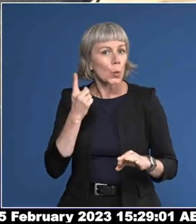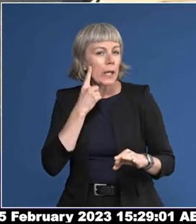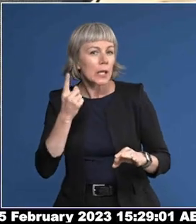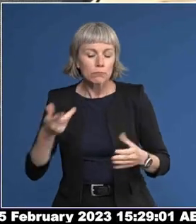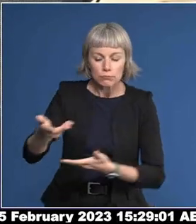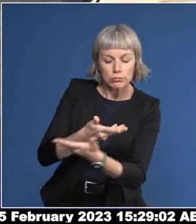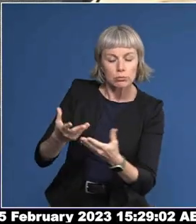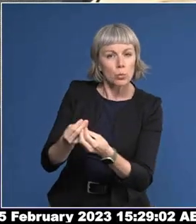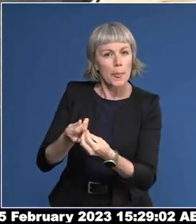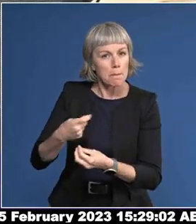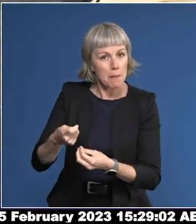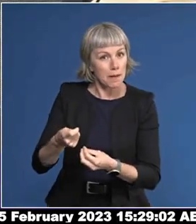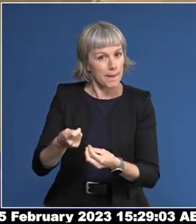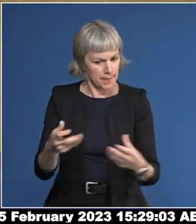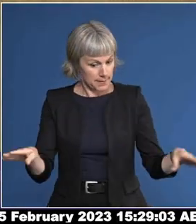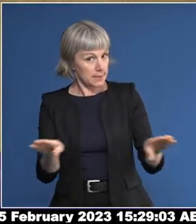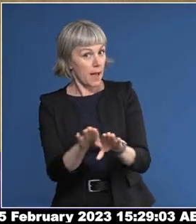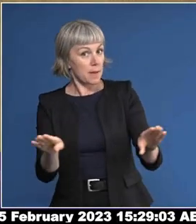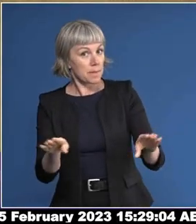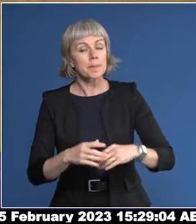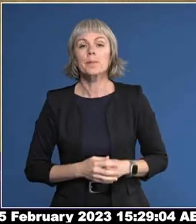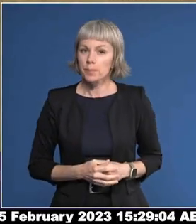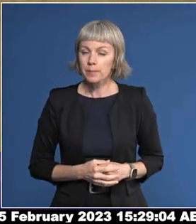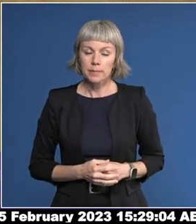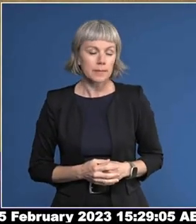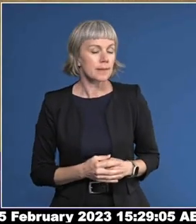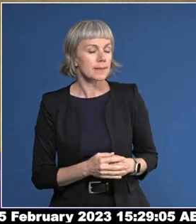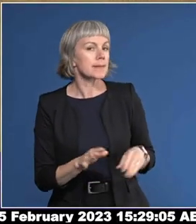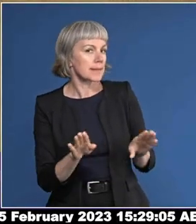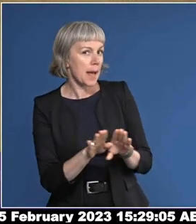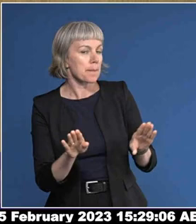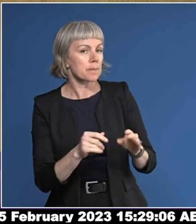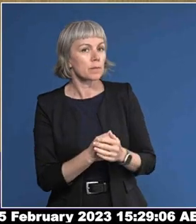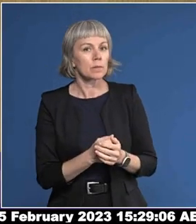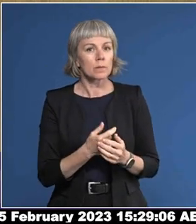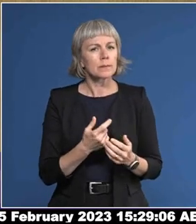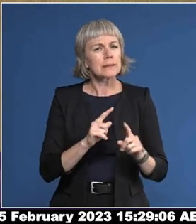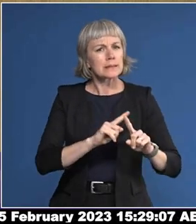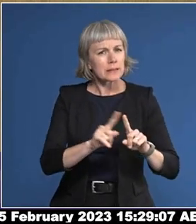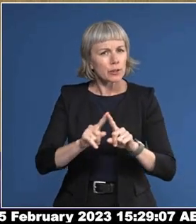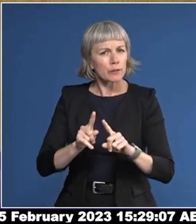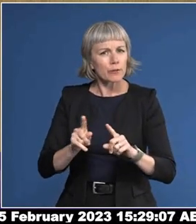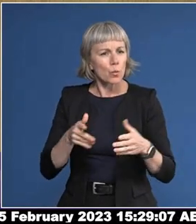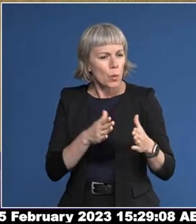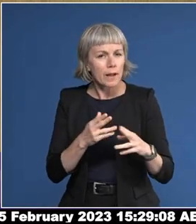Yes, that's absolutely consistent. We have a number of other forums that we meet with our members, either individually or